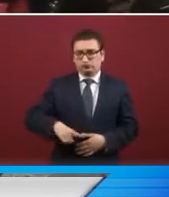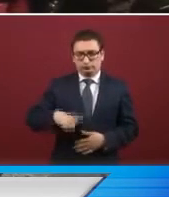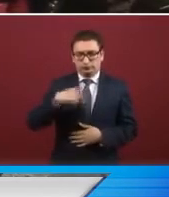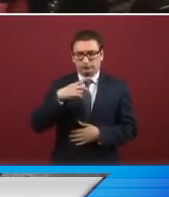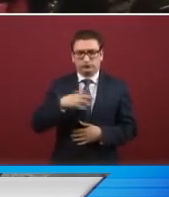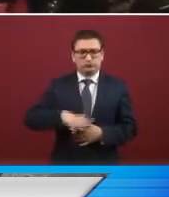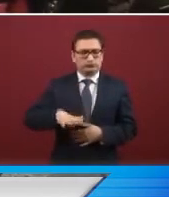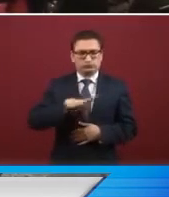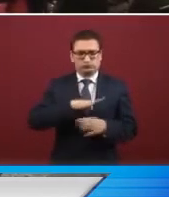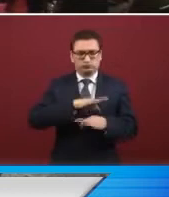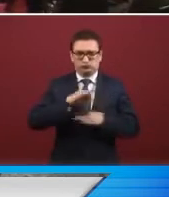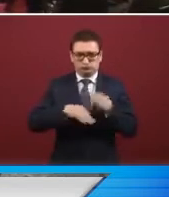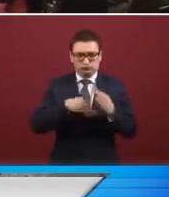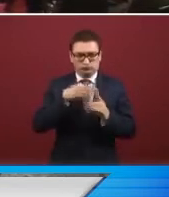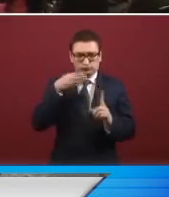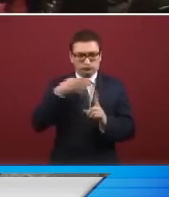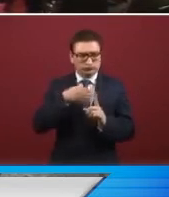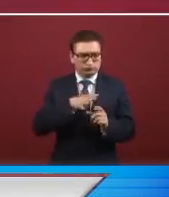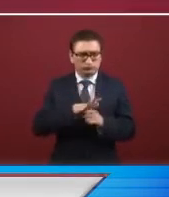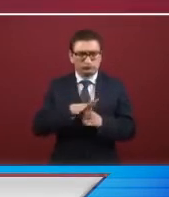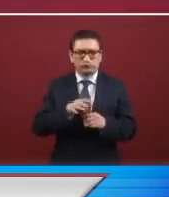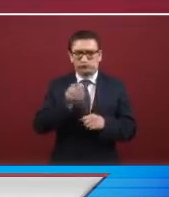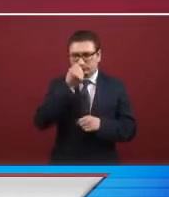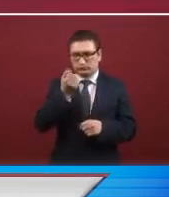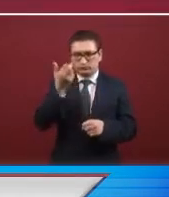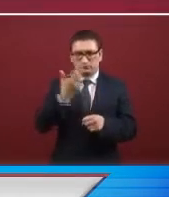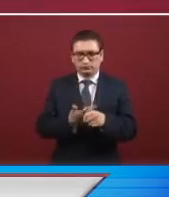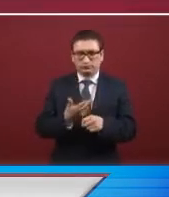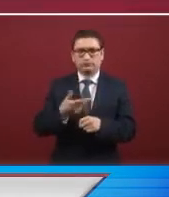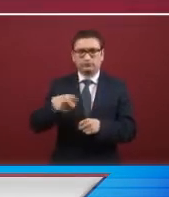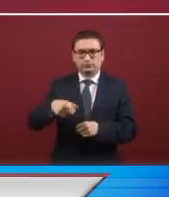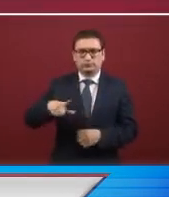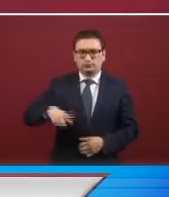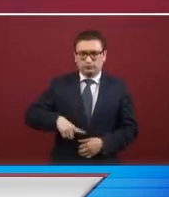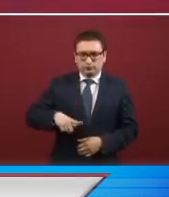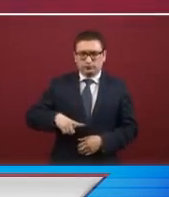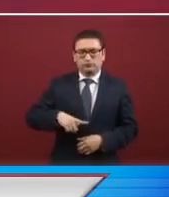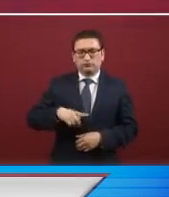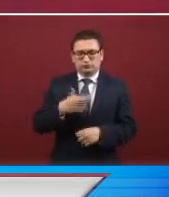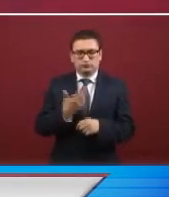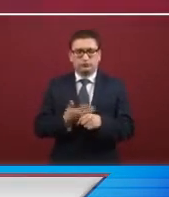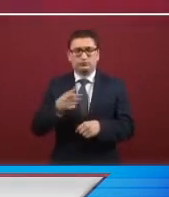It was announced that Mexico has the first place in feminicide specifically in the State of Veracruz